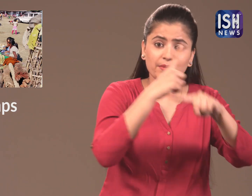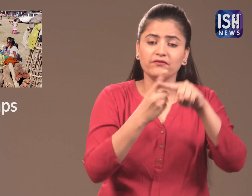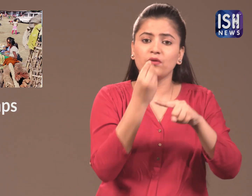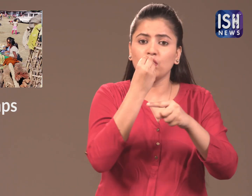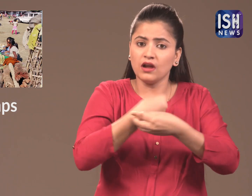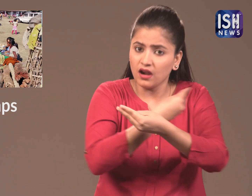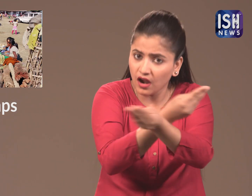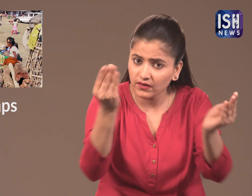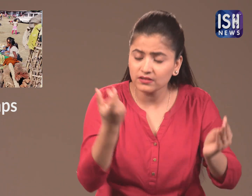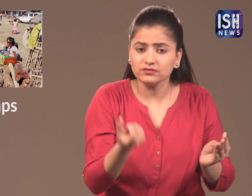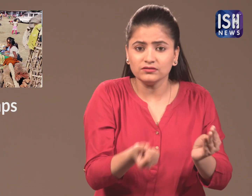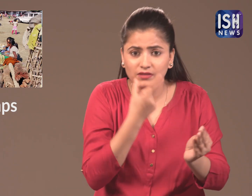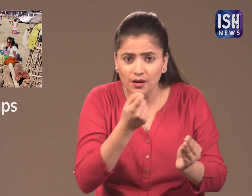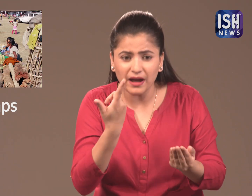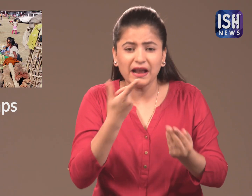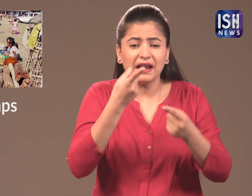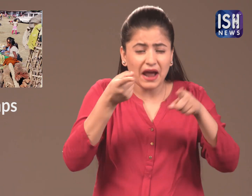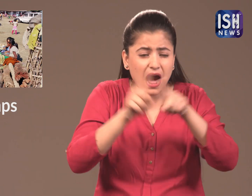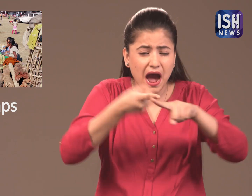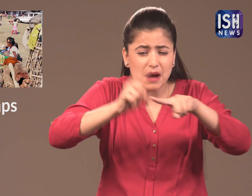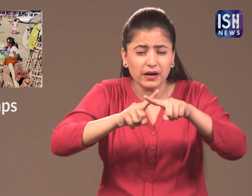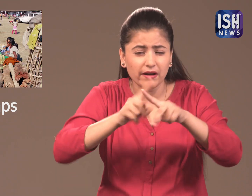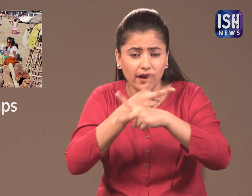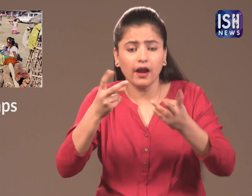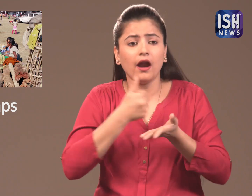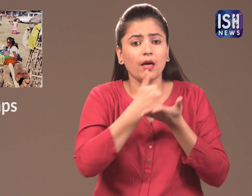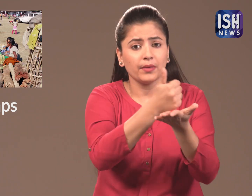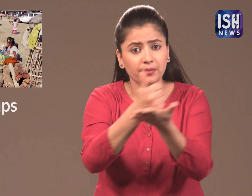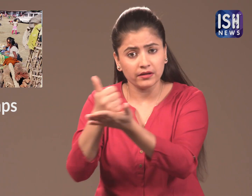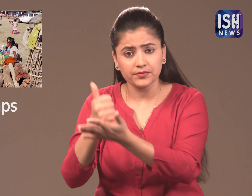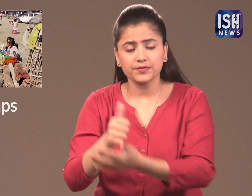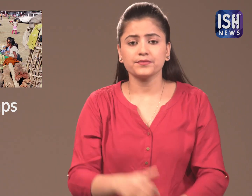They were given food, medicines and many other helpful facilities.